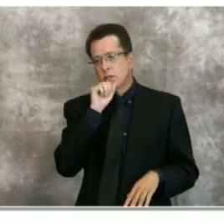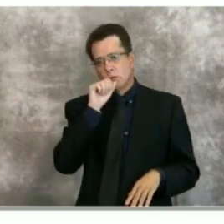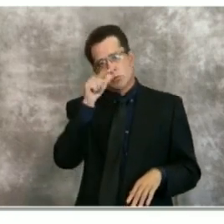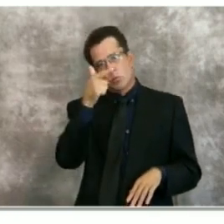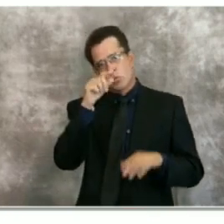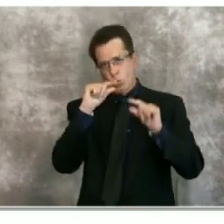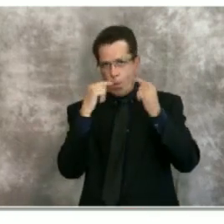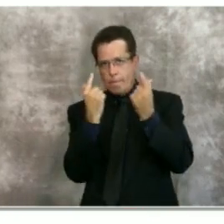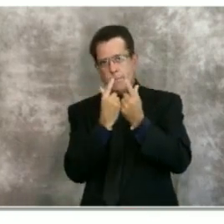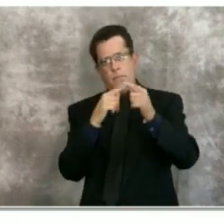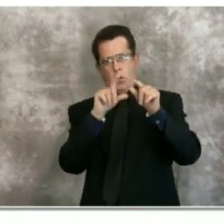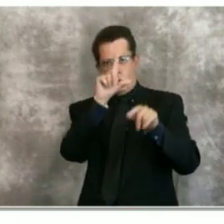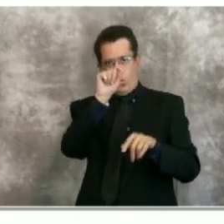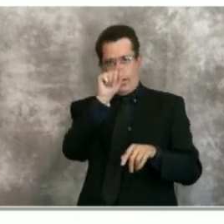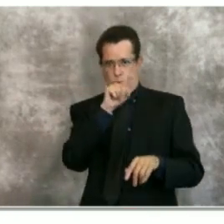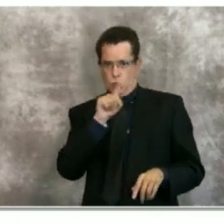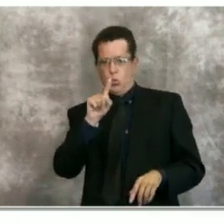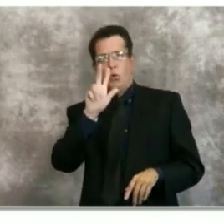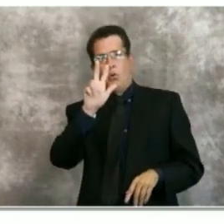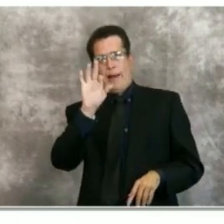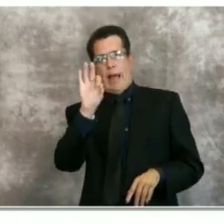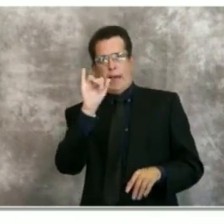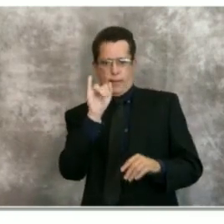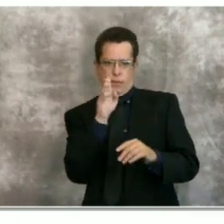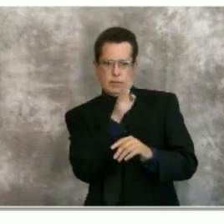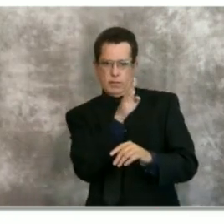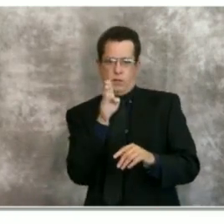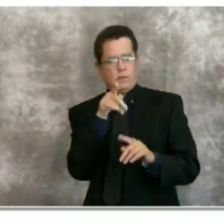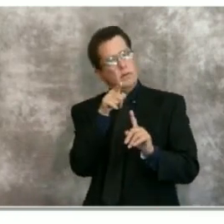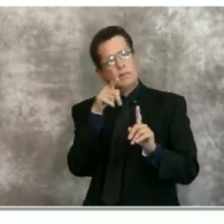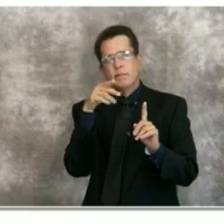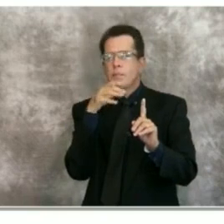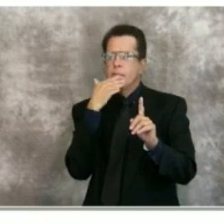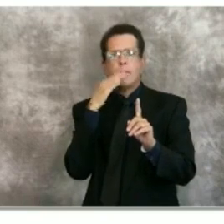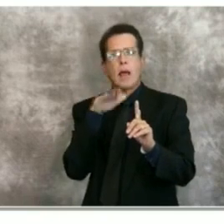REPORT THEM ON THE TABLE THAT SHOWN AT THE BEGINNING BUT